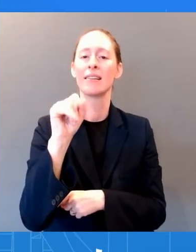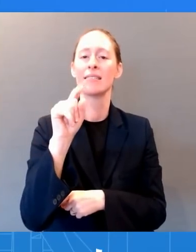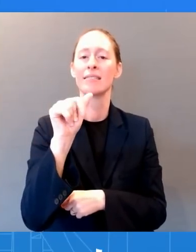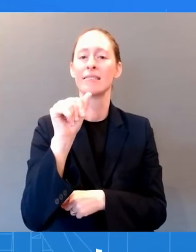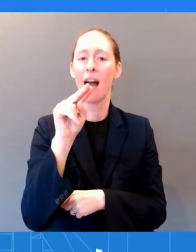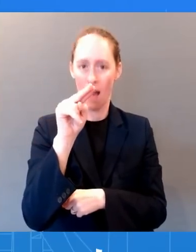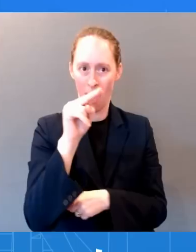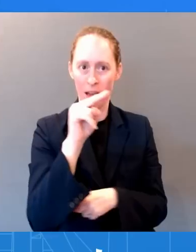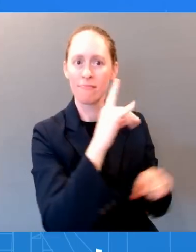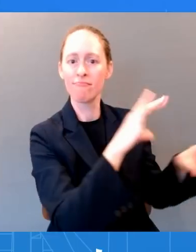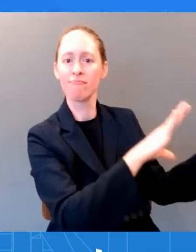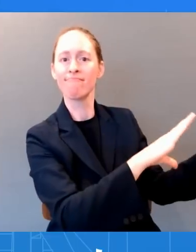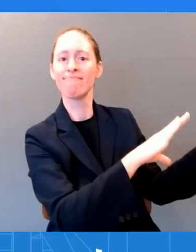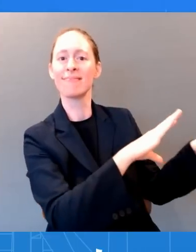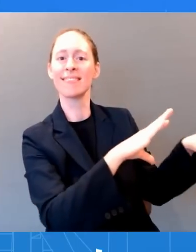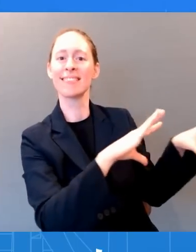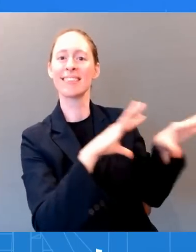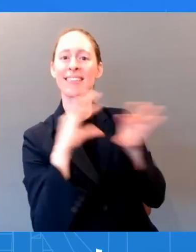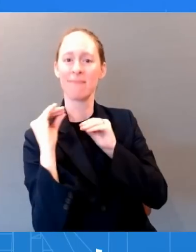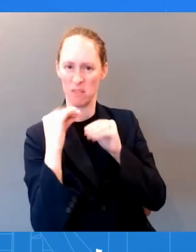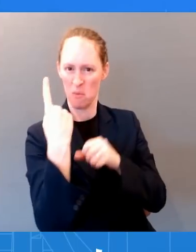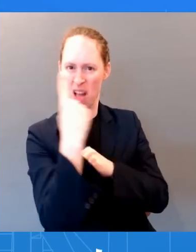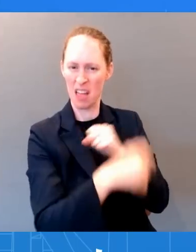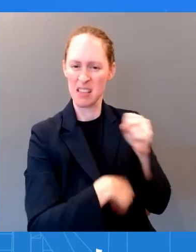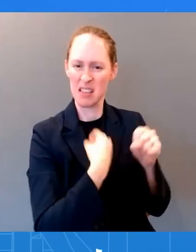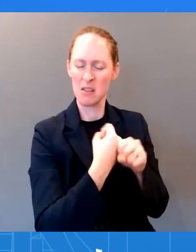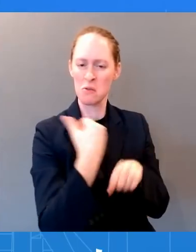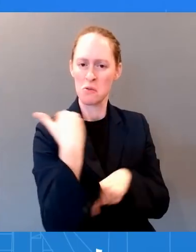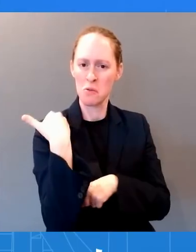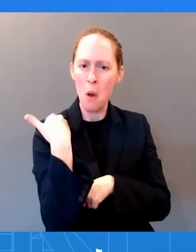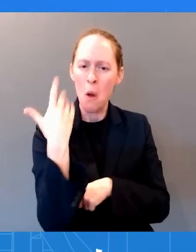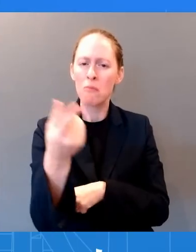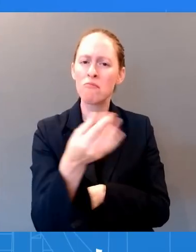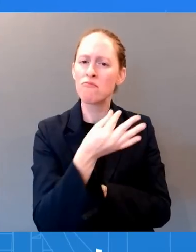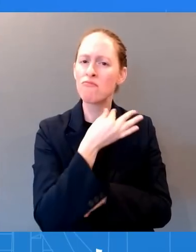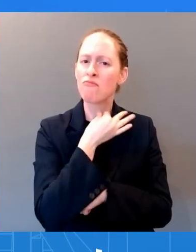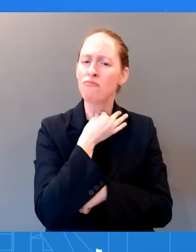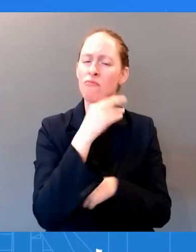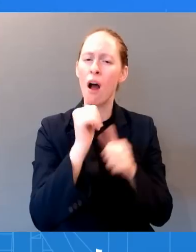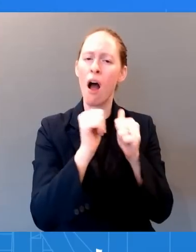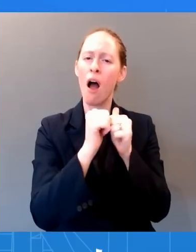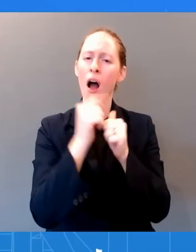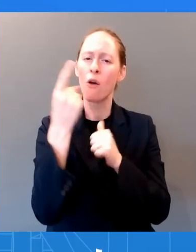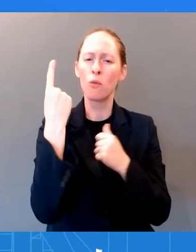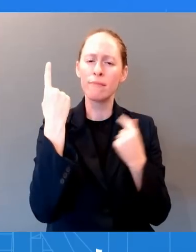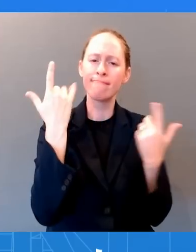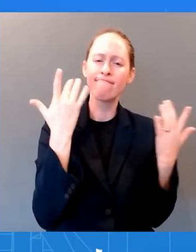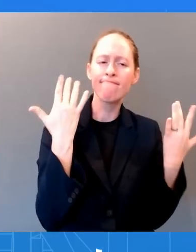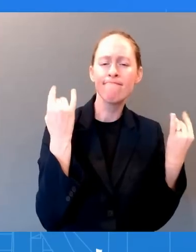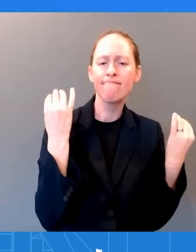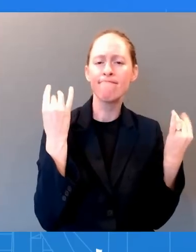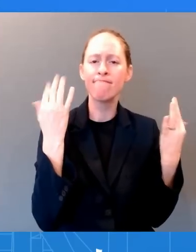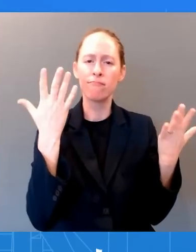Does he plan to honor the lives of the 13 servicemembers who were lost at Abbey Gate? Ms. Jean-Pierre: So, as you know, last week,